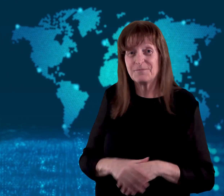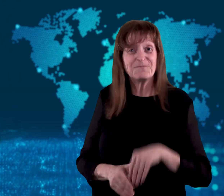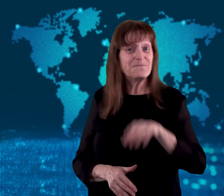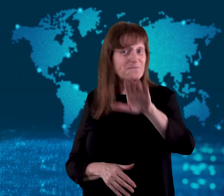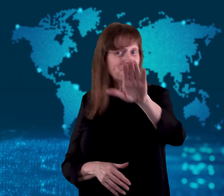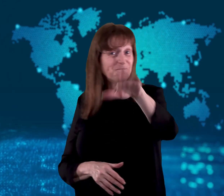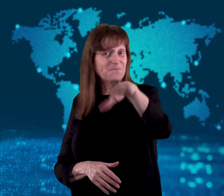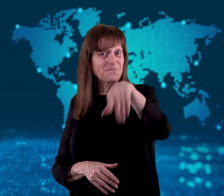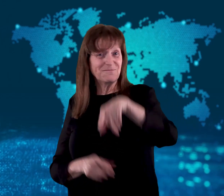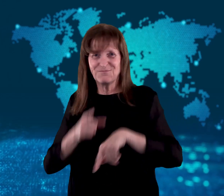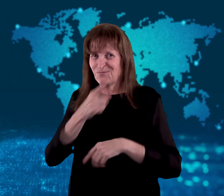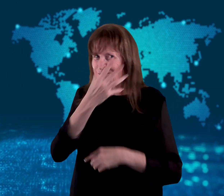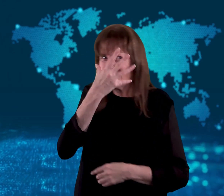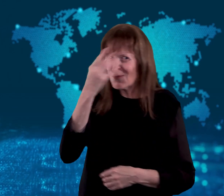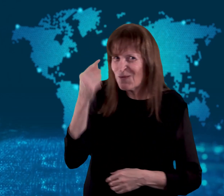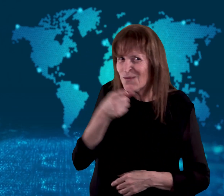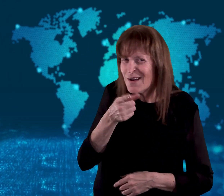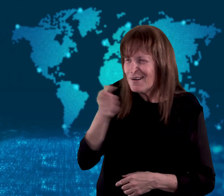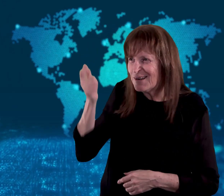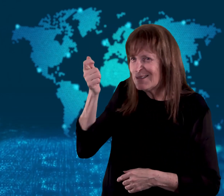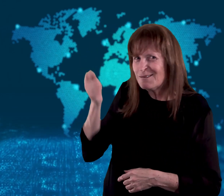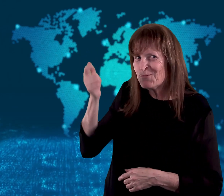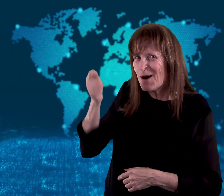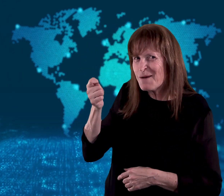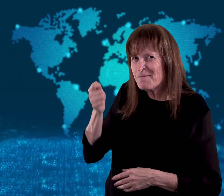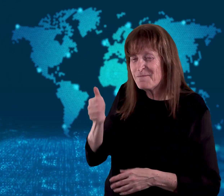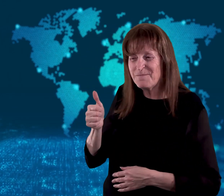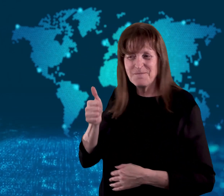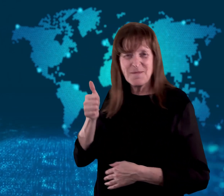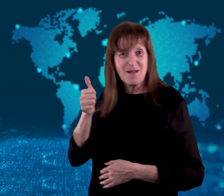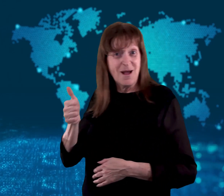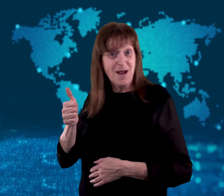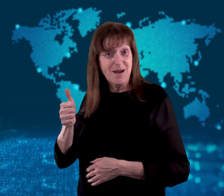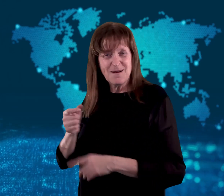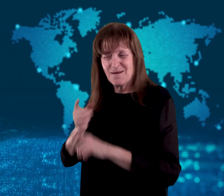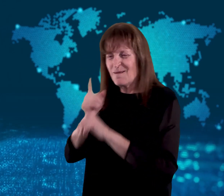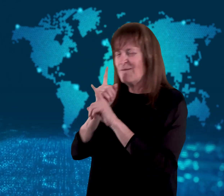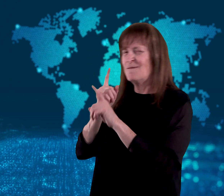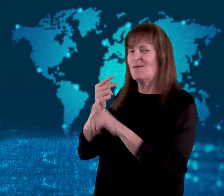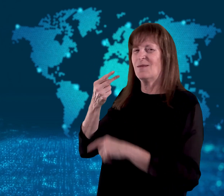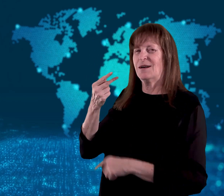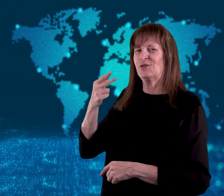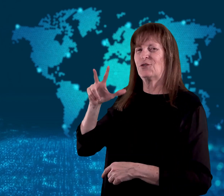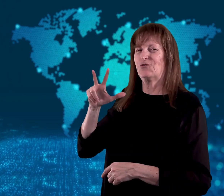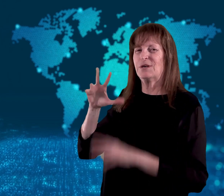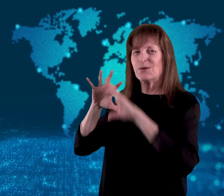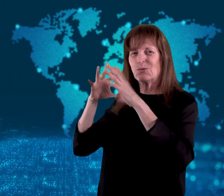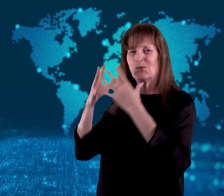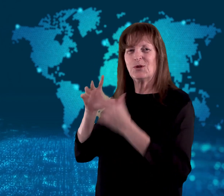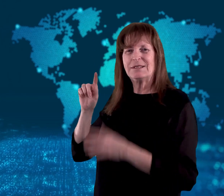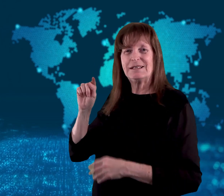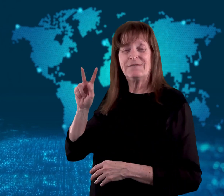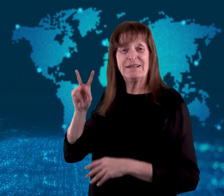Don't forget to subscribe, like, and follow H3 World TV